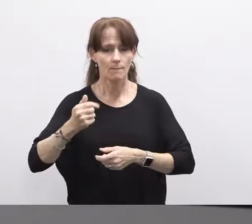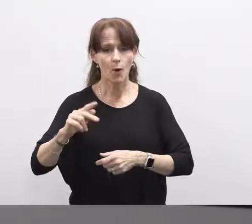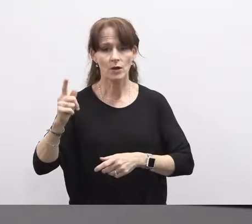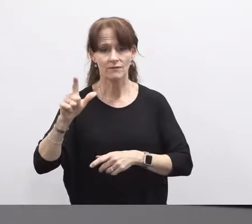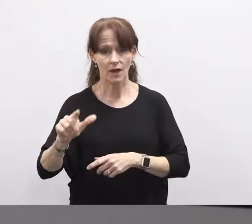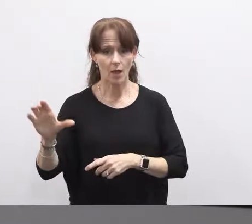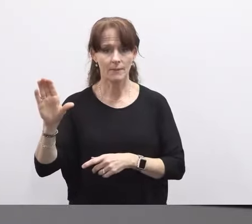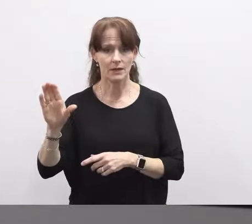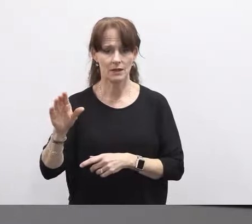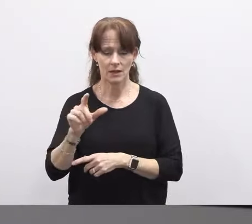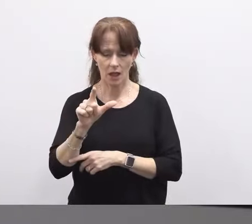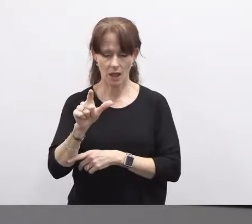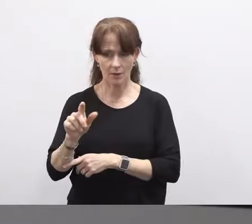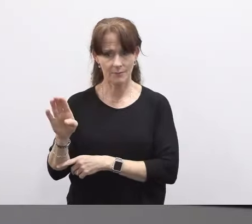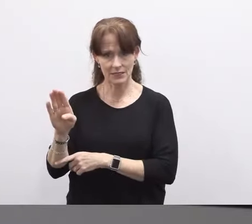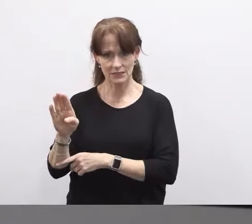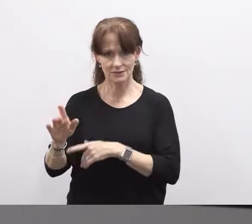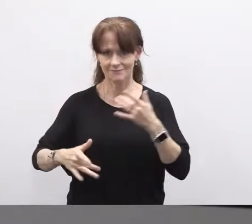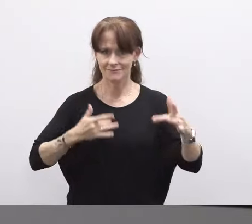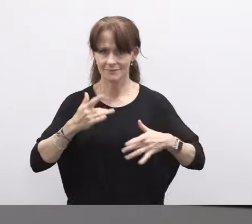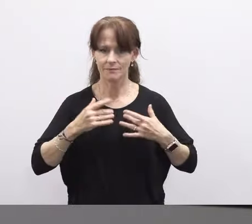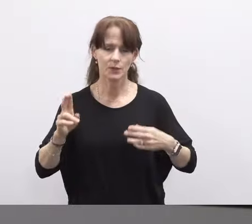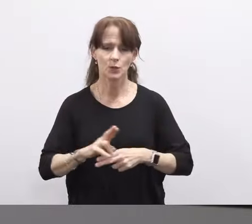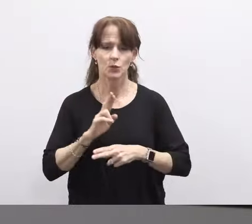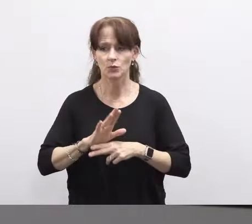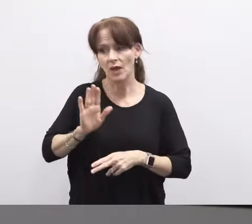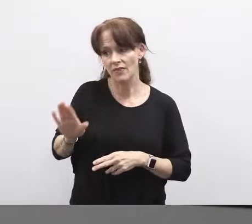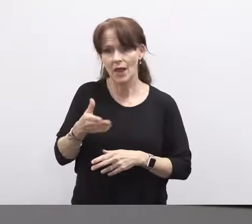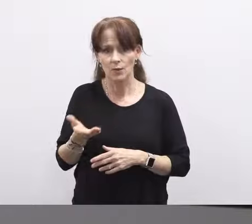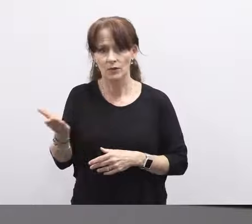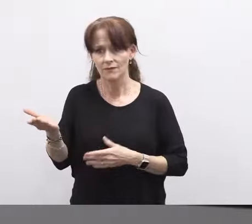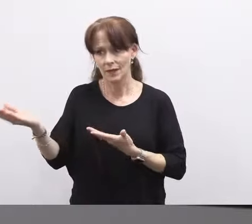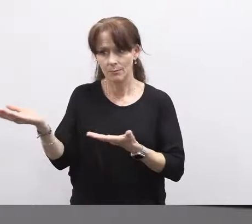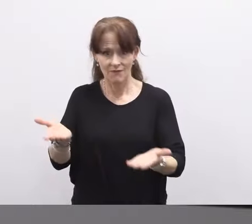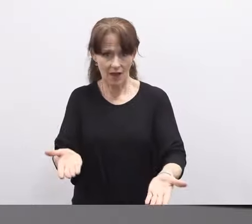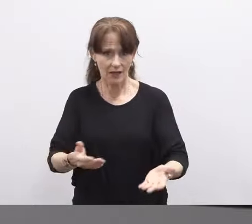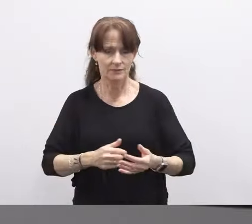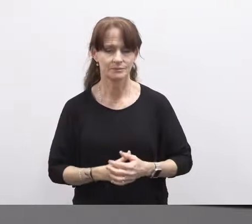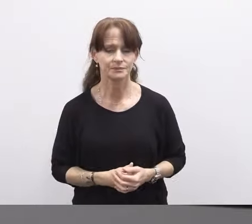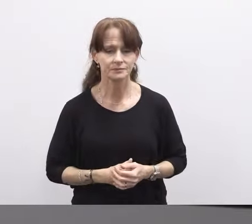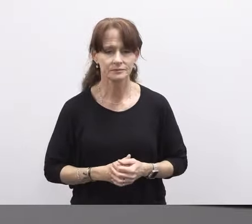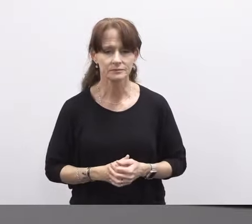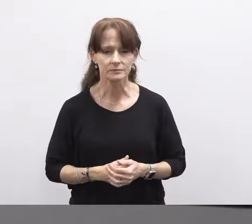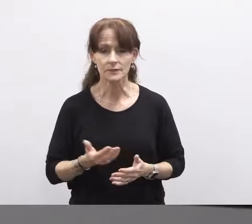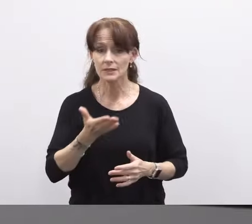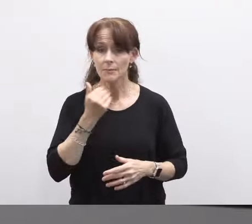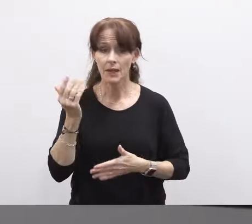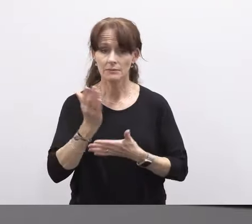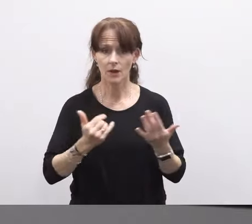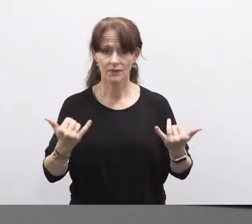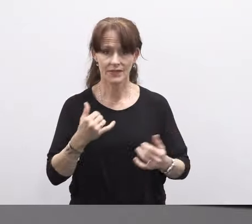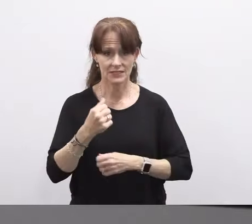and we are so excited to utilize the various resources that they provide. One of the best parts of this year has been the change